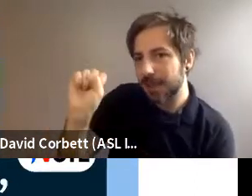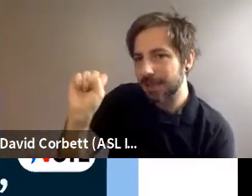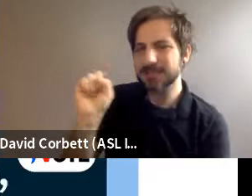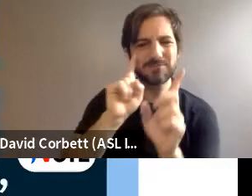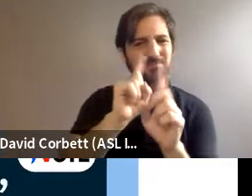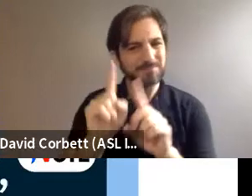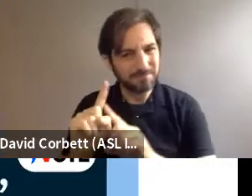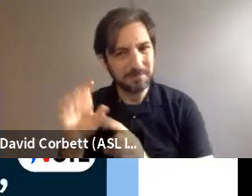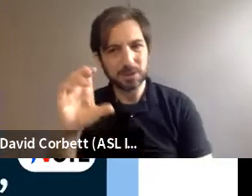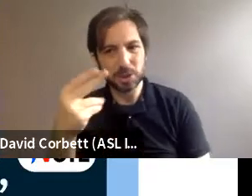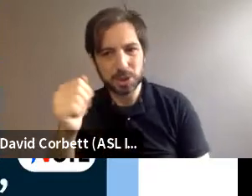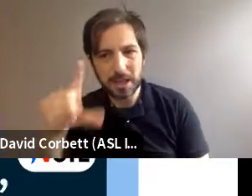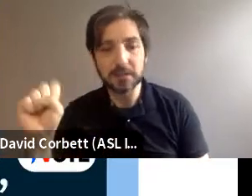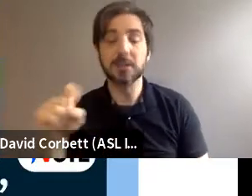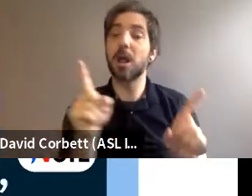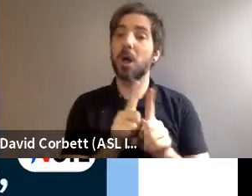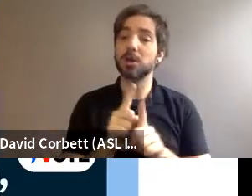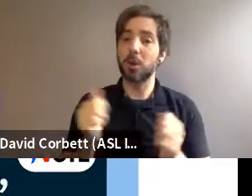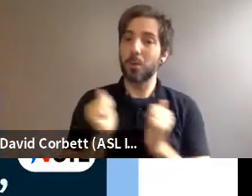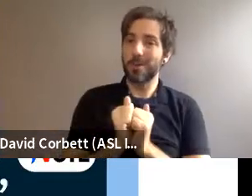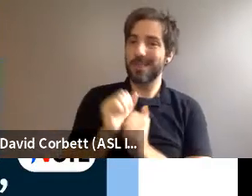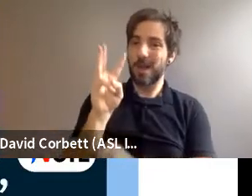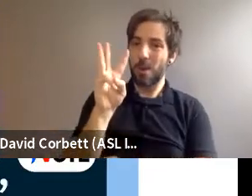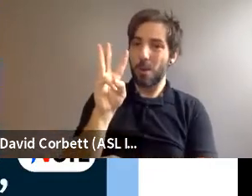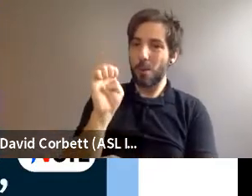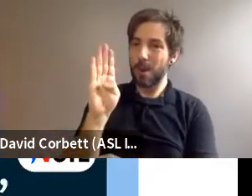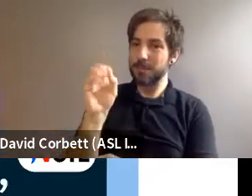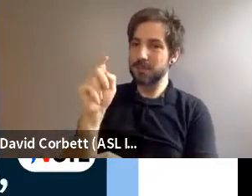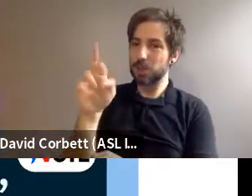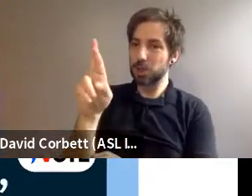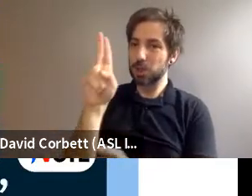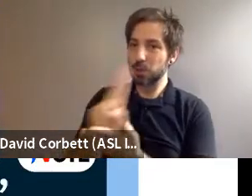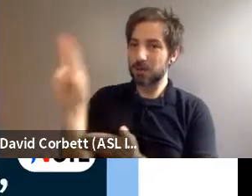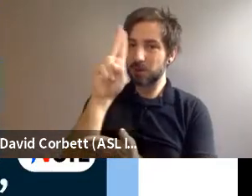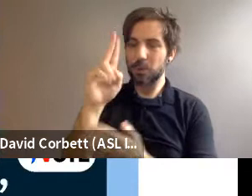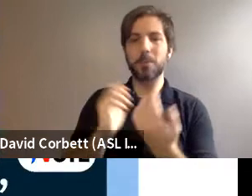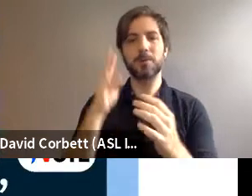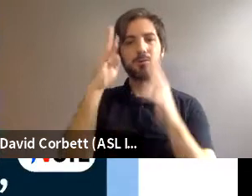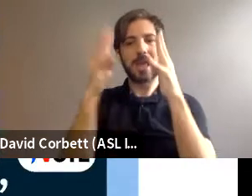then with Webster University, we also created a contest for college students to create art